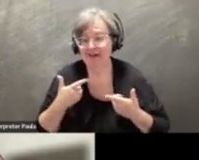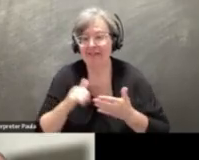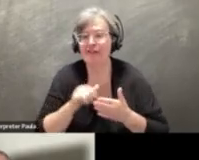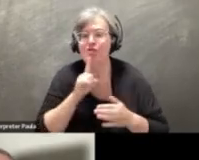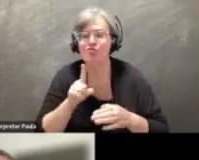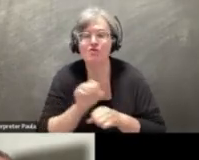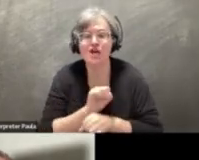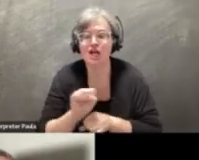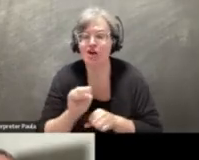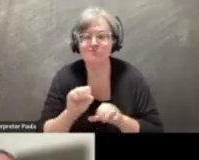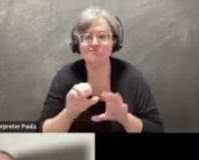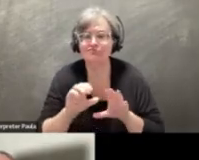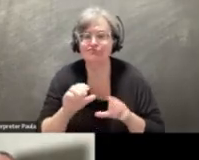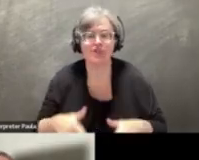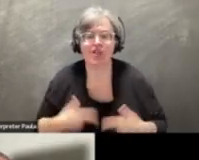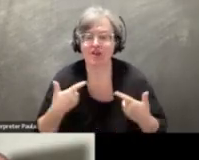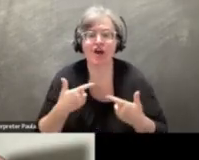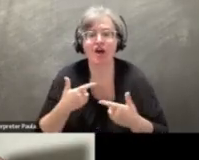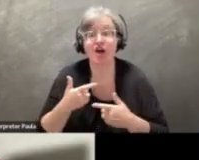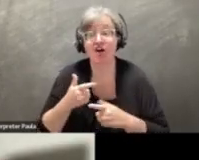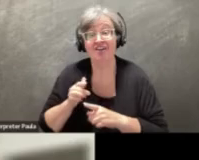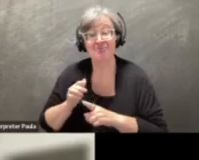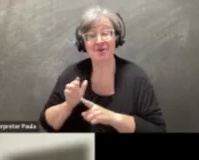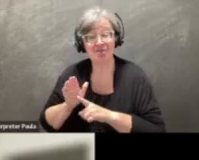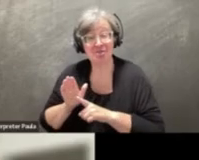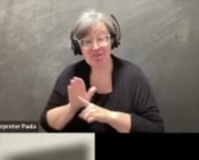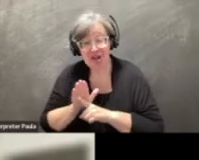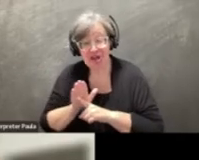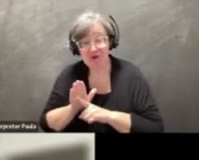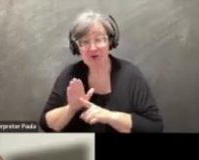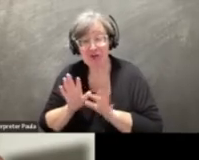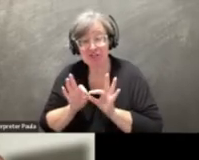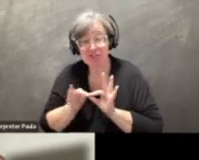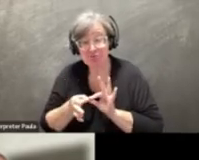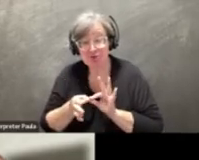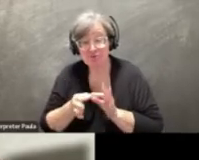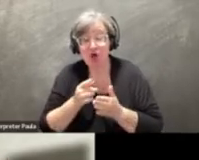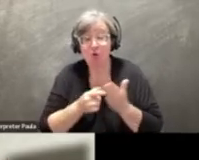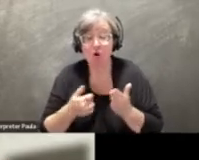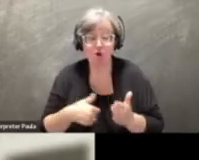interpretation of what we as people with disabilities want